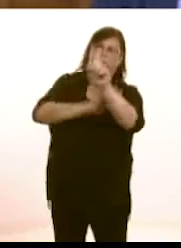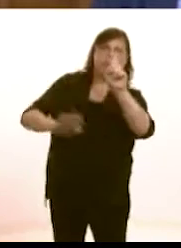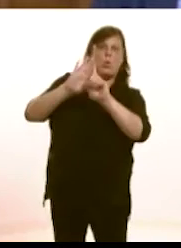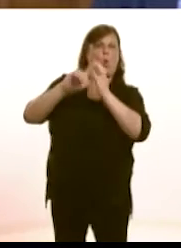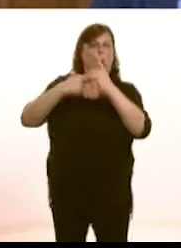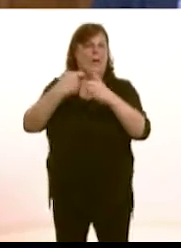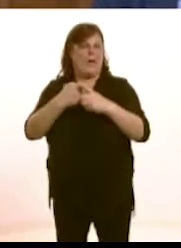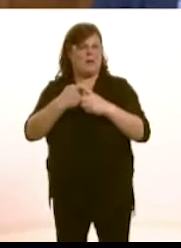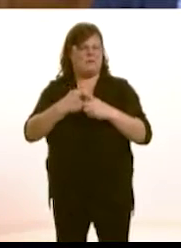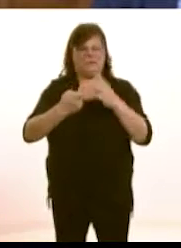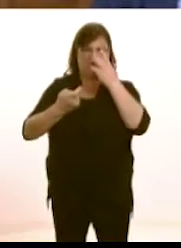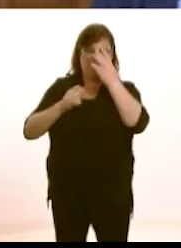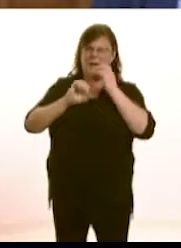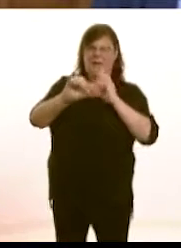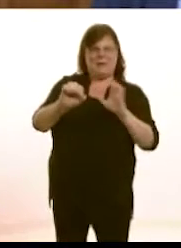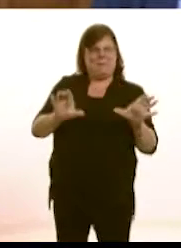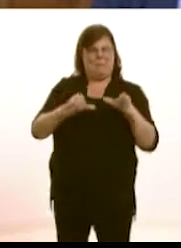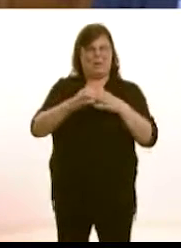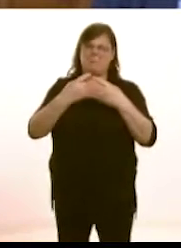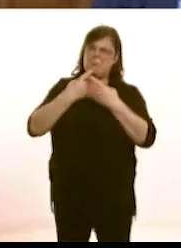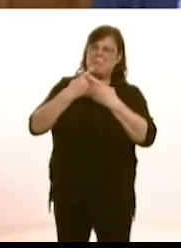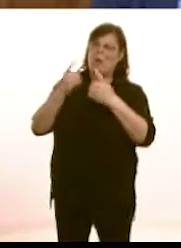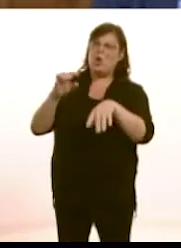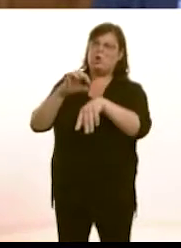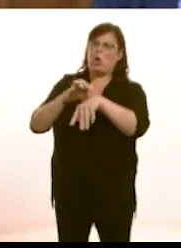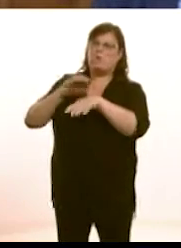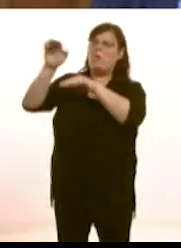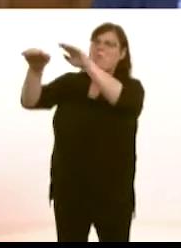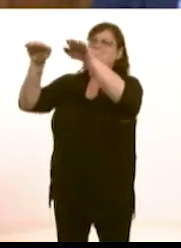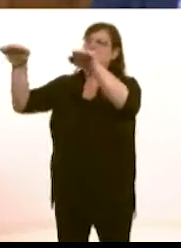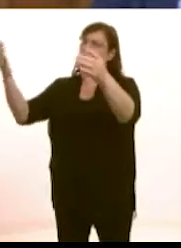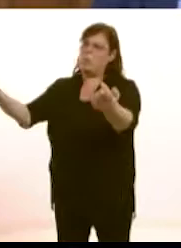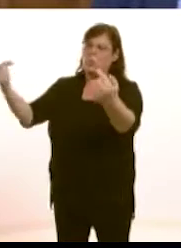What kind of message does his party give to doctors who want to come to the UK to work